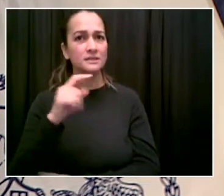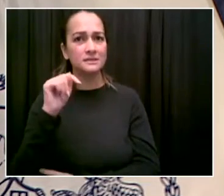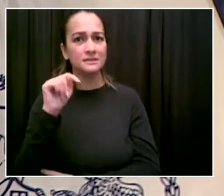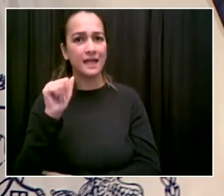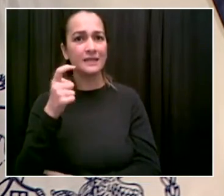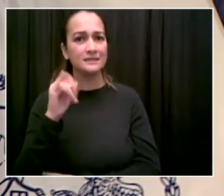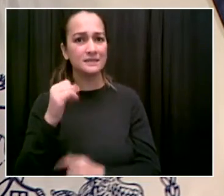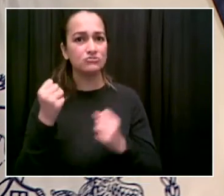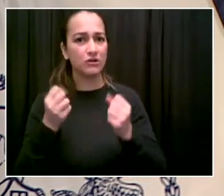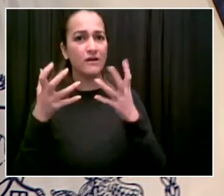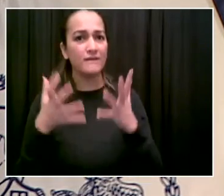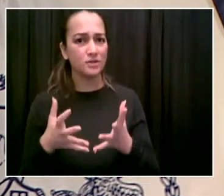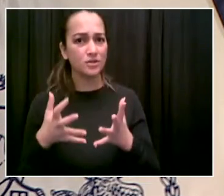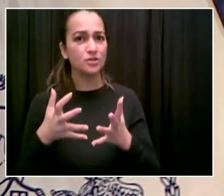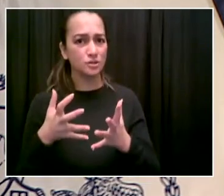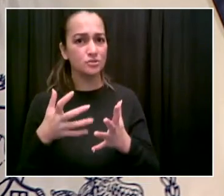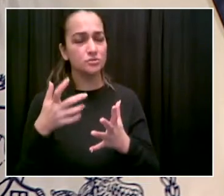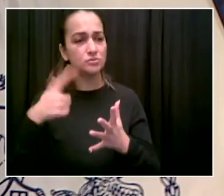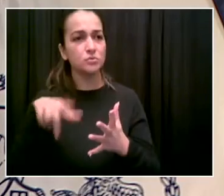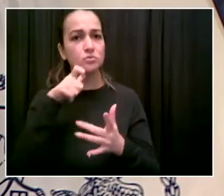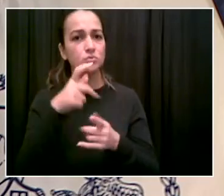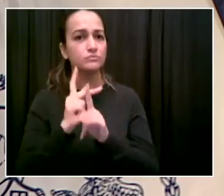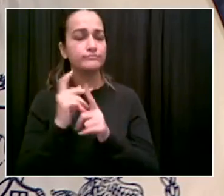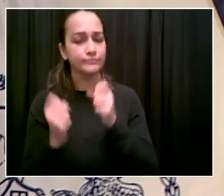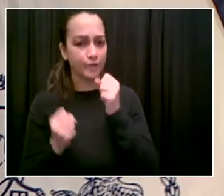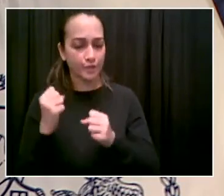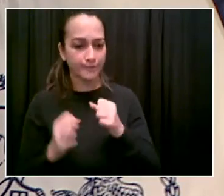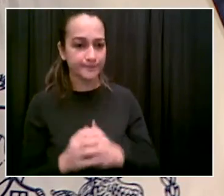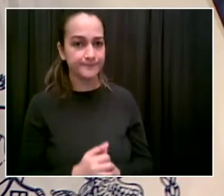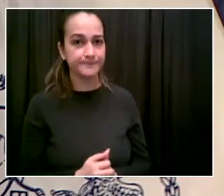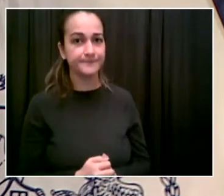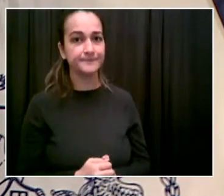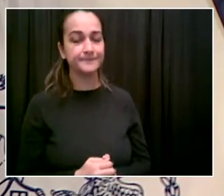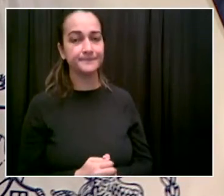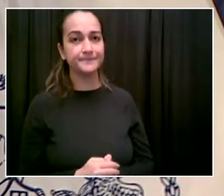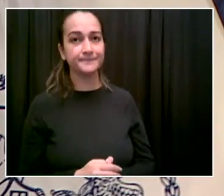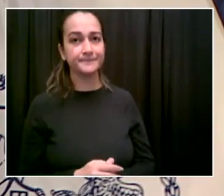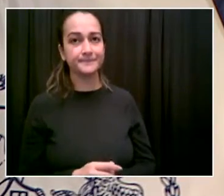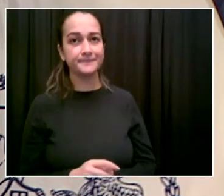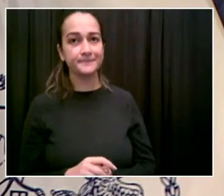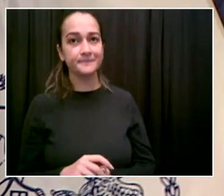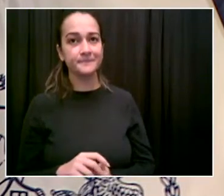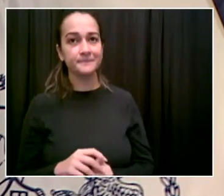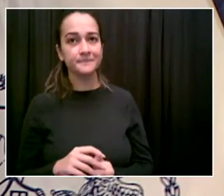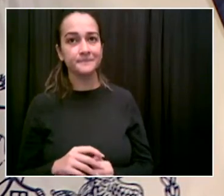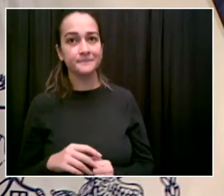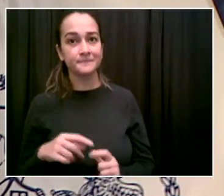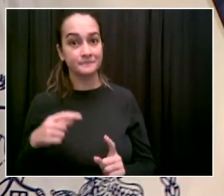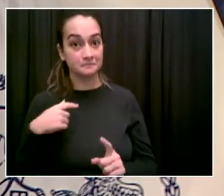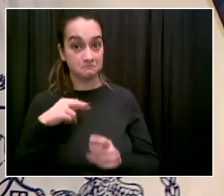VEHICL ESIN HET CITY. THEY HAVE NOT RAISED THE REQUIREMENT IN MORE THAN TWO DECADES AND IN THAT TIME,